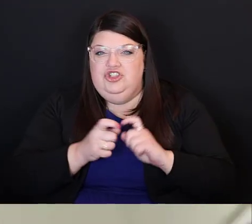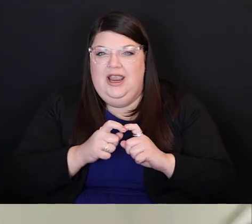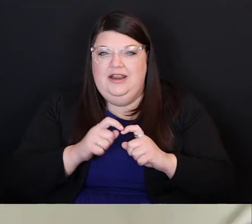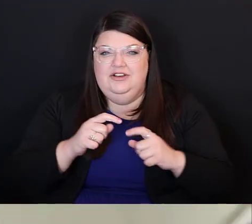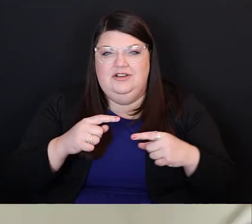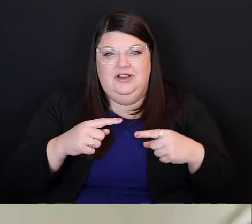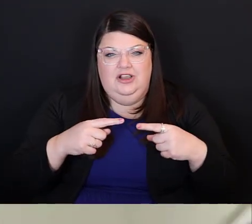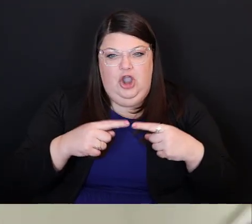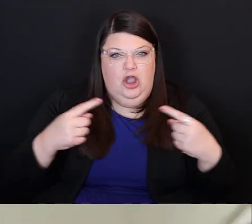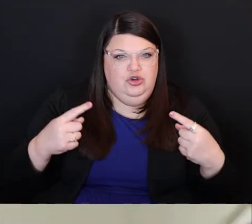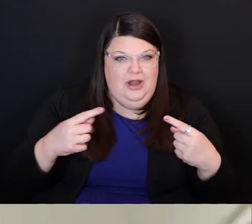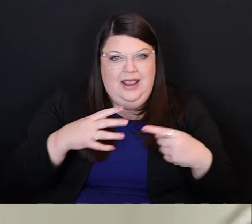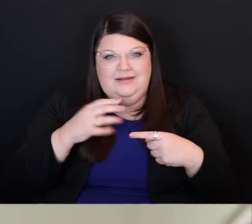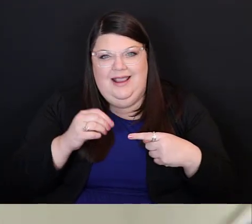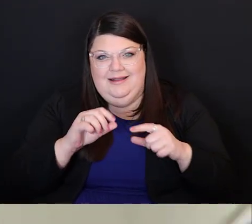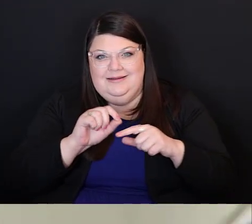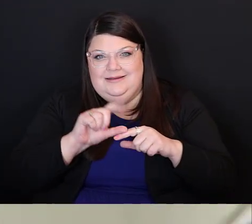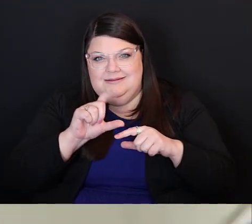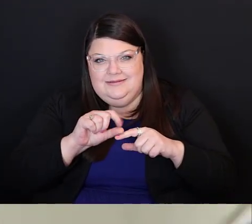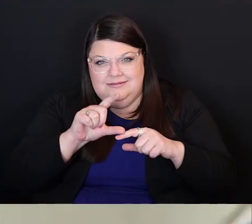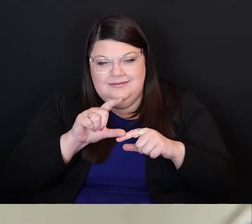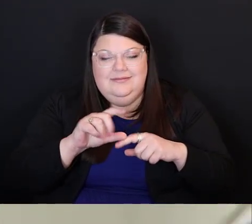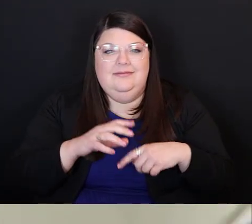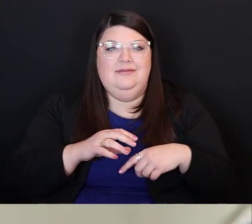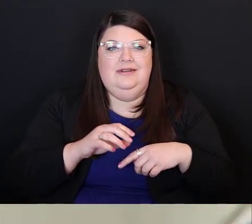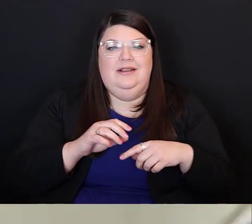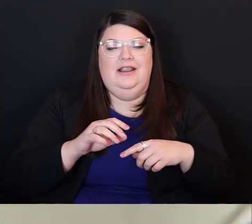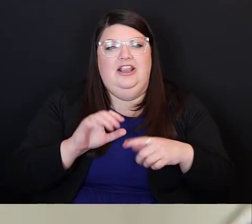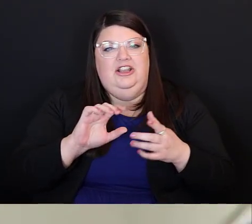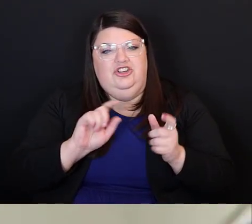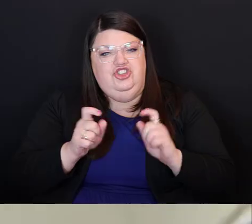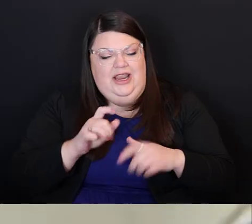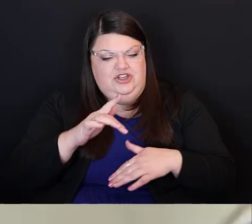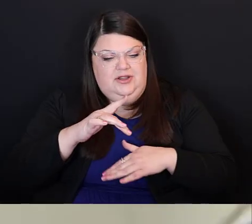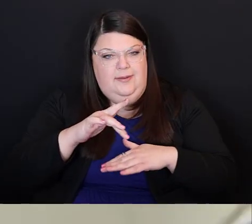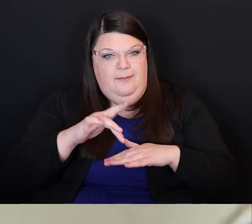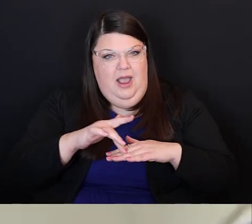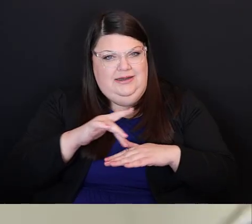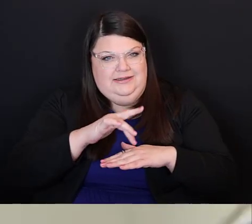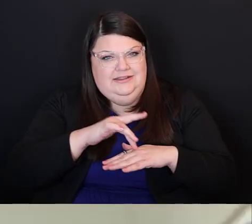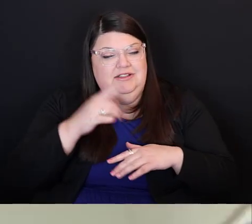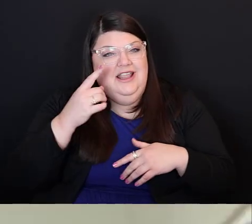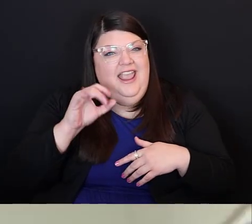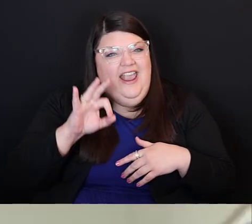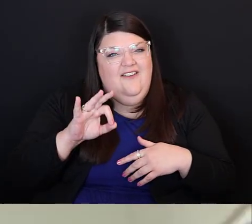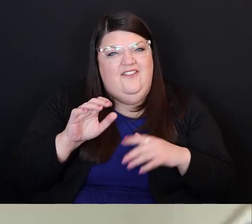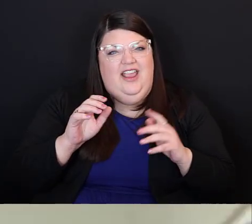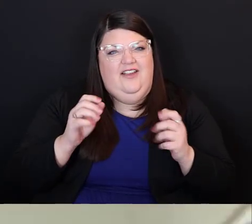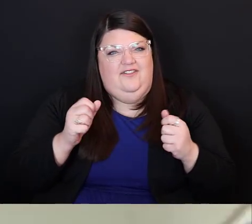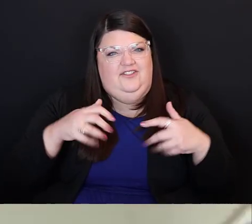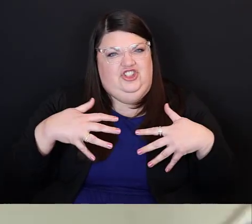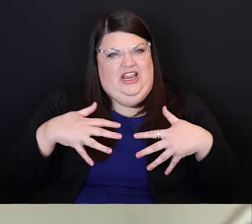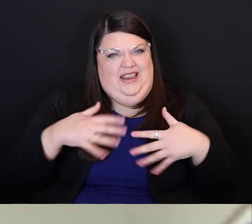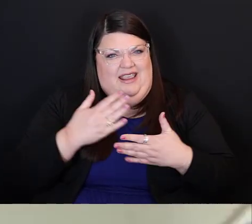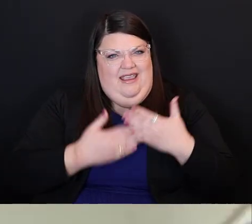configure button presses for shaky or slow motions, or use your voice to just control what's on the screen.